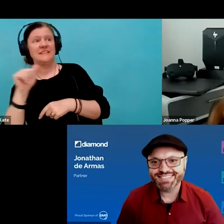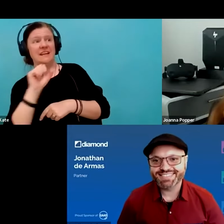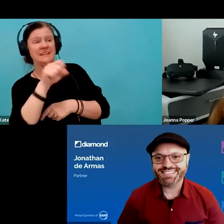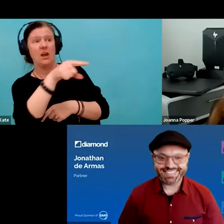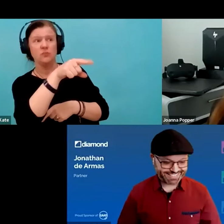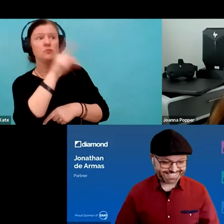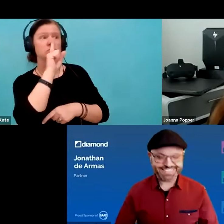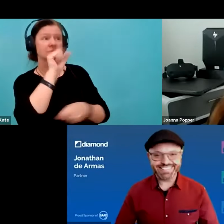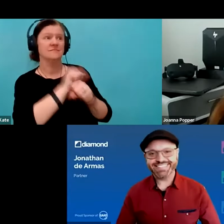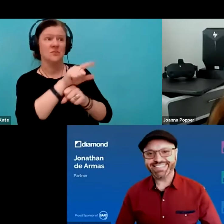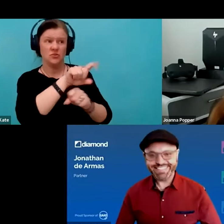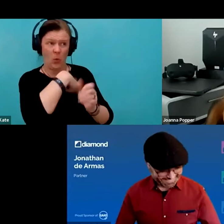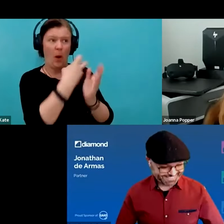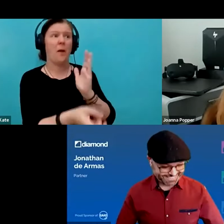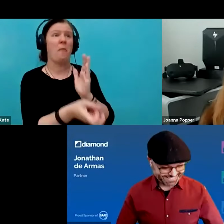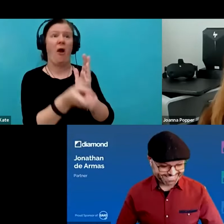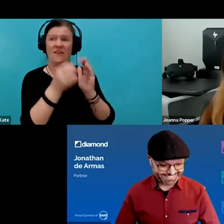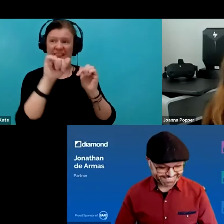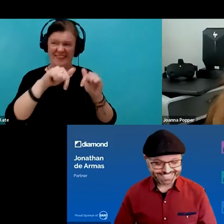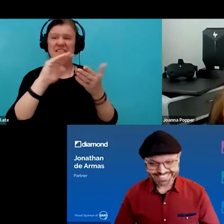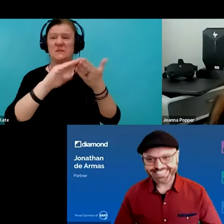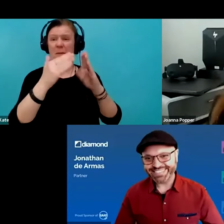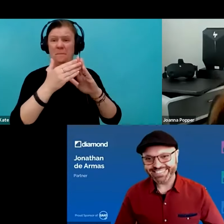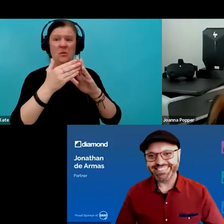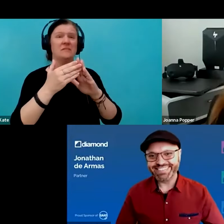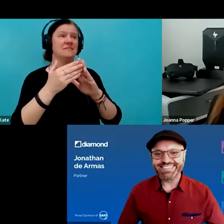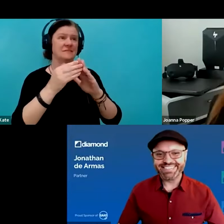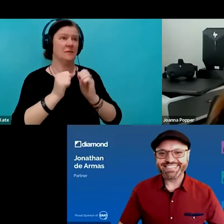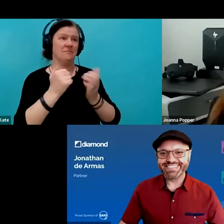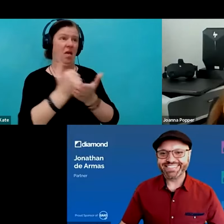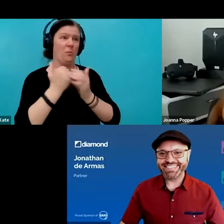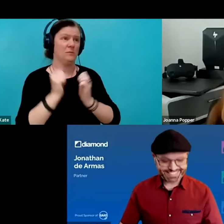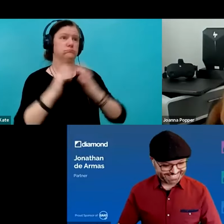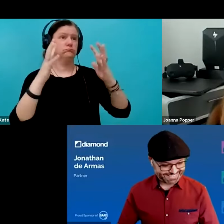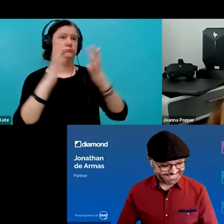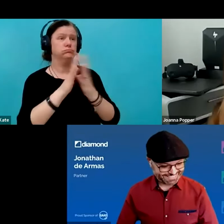definitely part of the crew that is into existence. So, good on you.